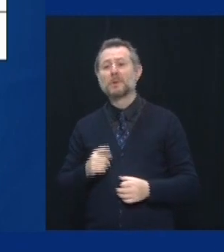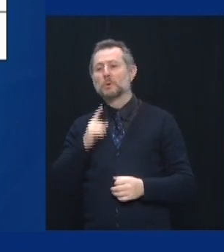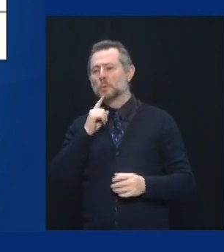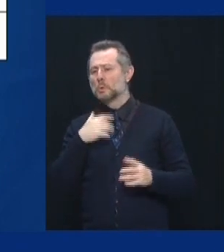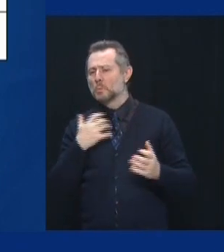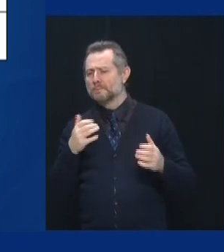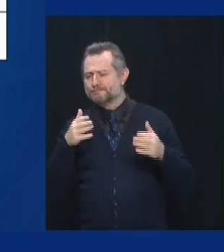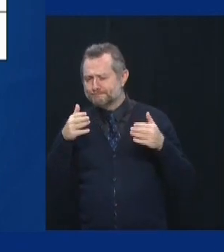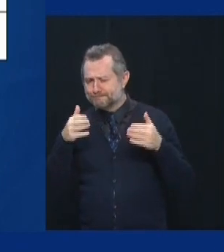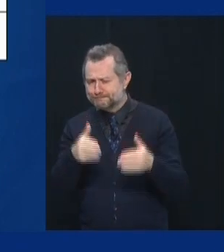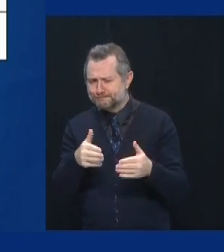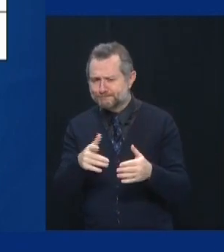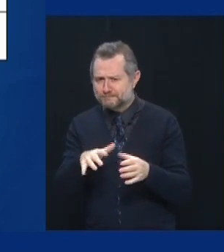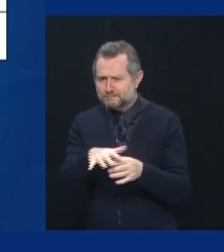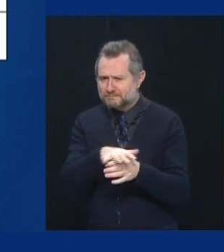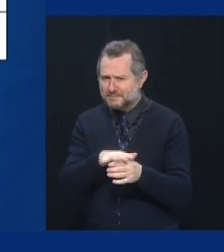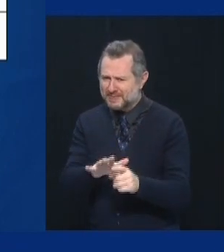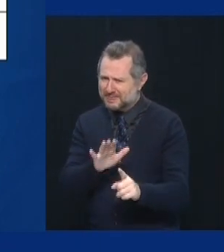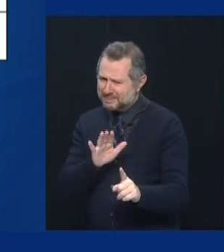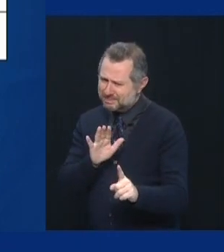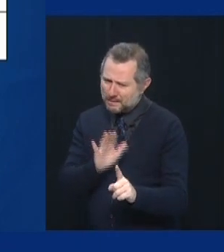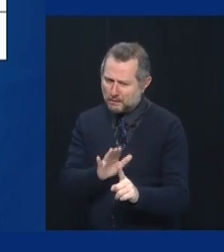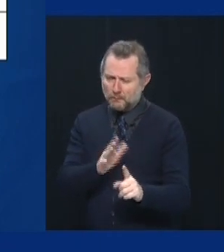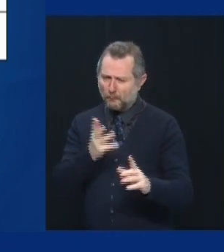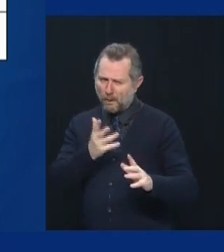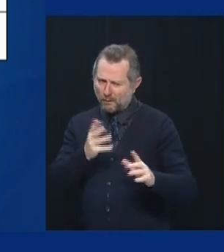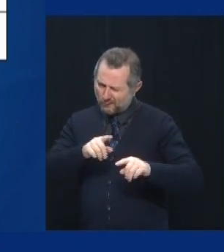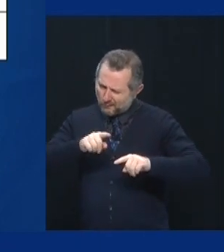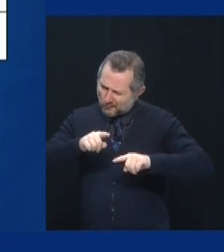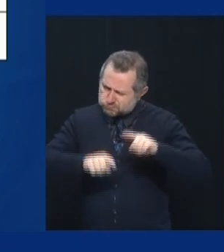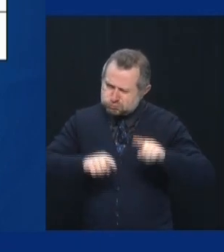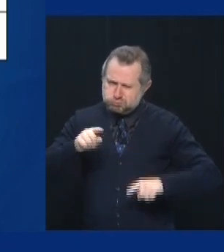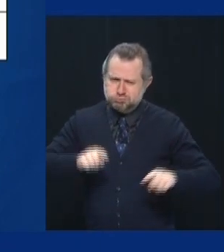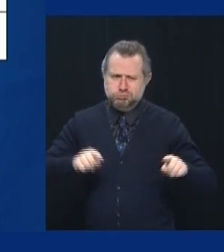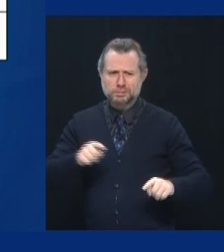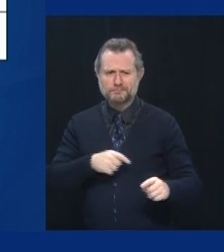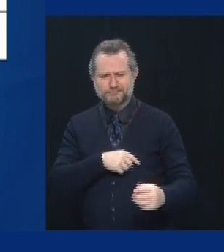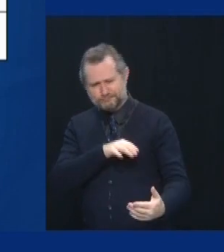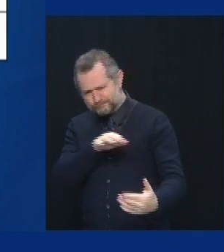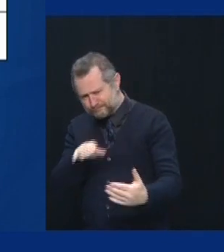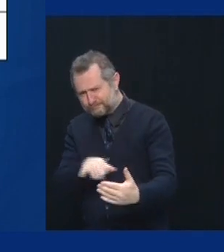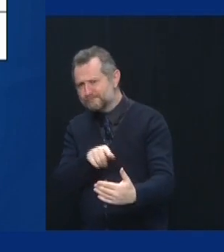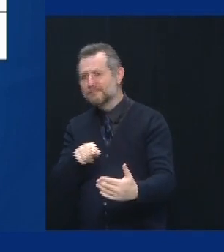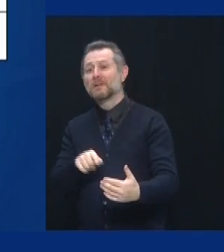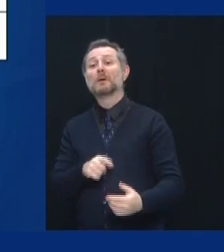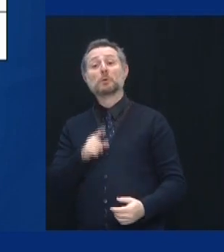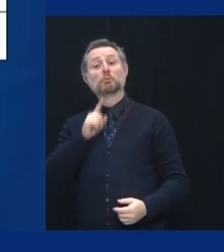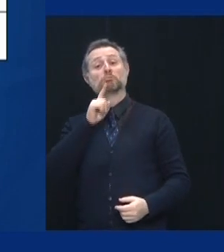THE STATE. DIFFERENT POPULATIONS, DIFFERENT SIZES, ET CETERA. OKAY.